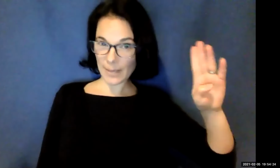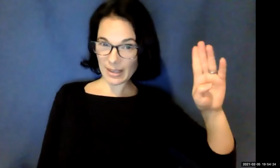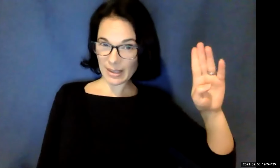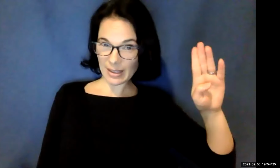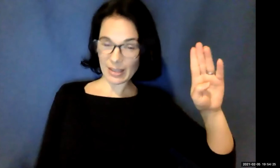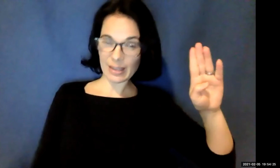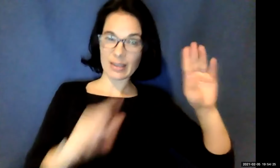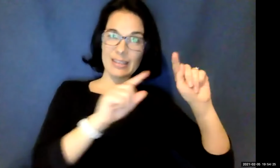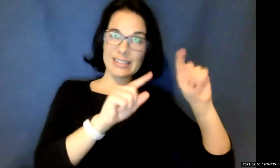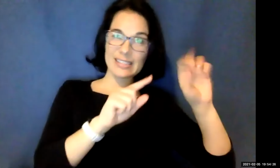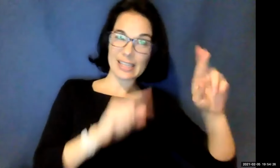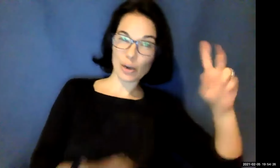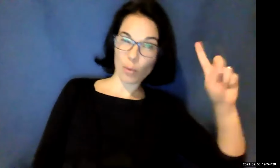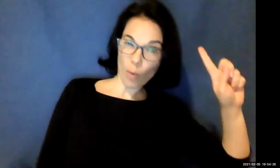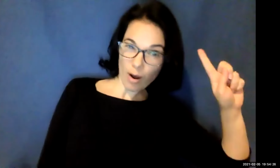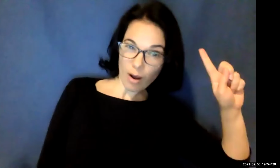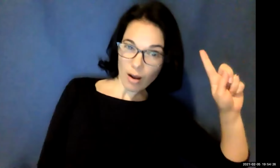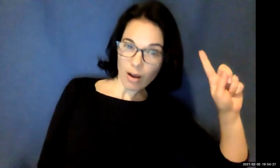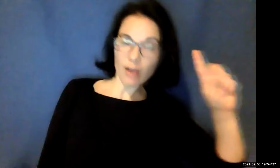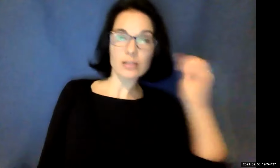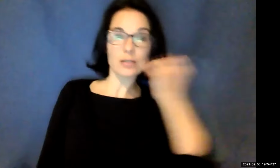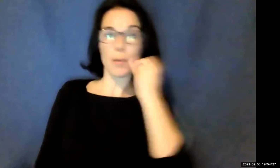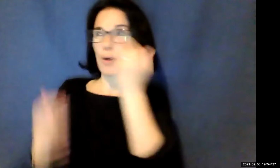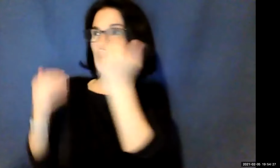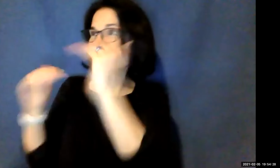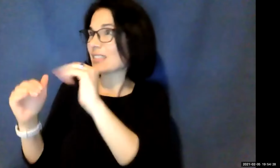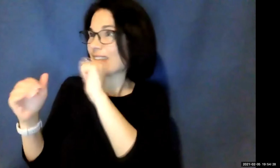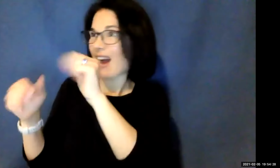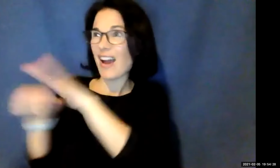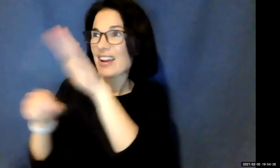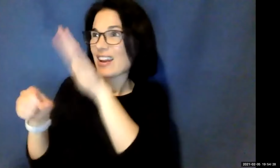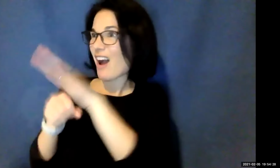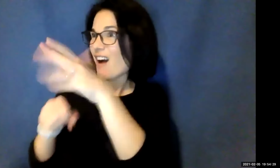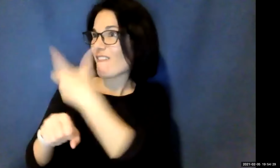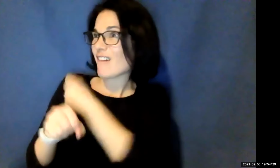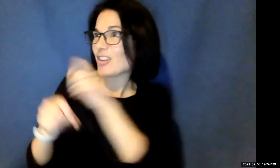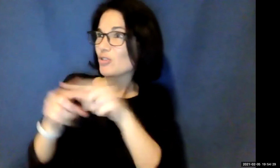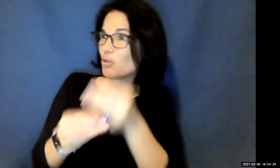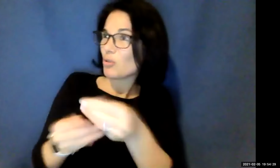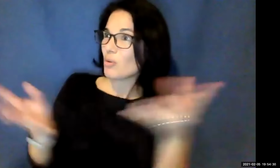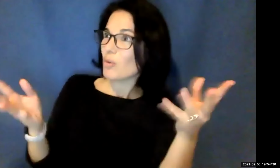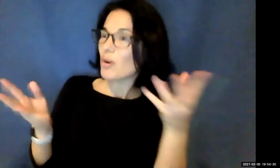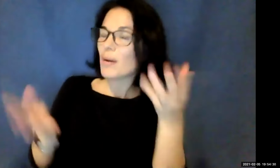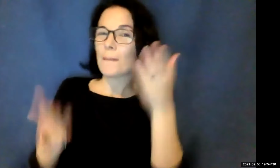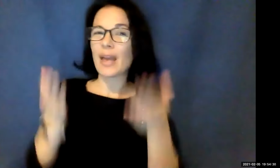we are still very limited on vaccines, the state may consider changing to an age-based